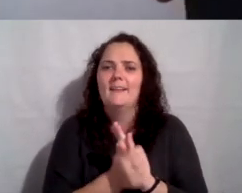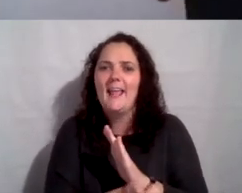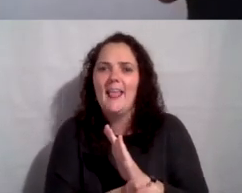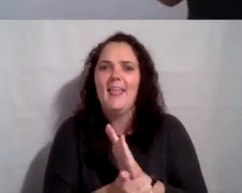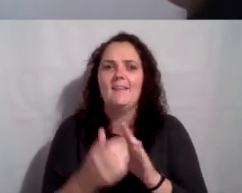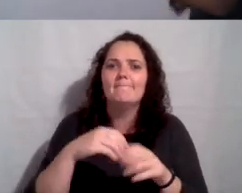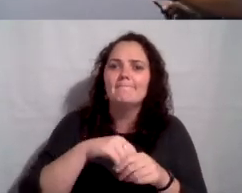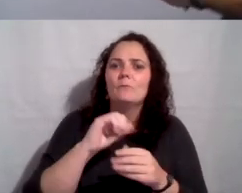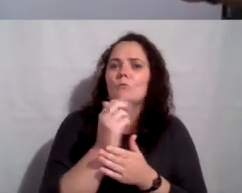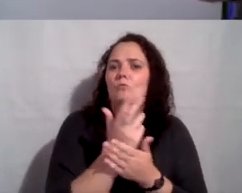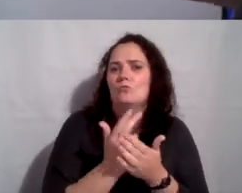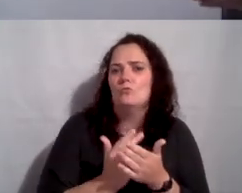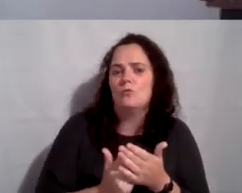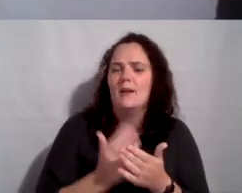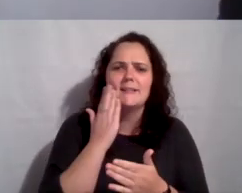that you take to make the drawing.